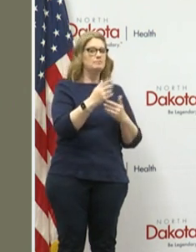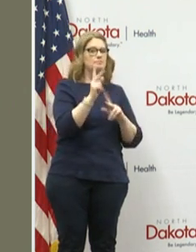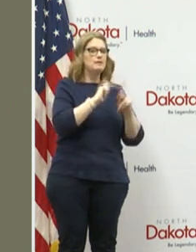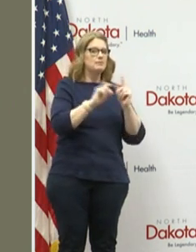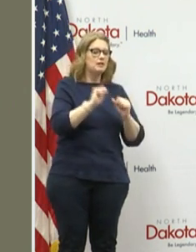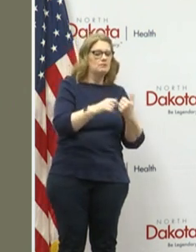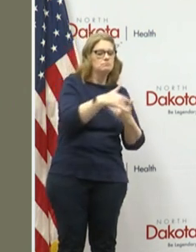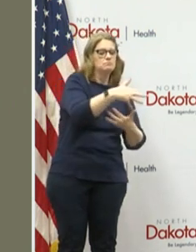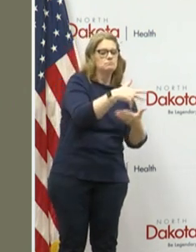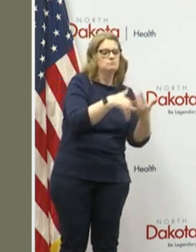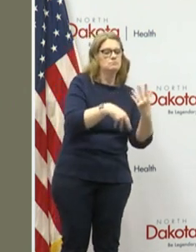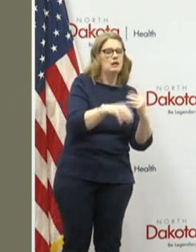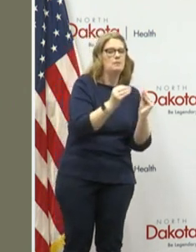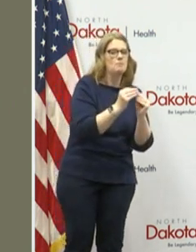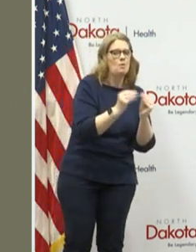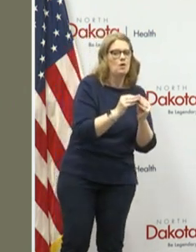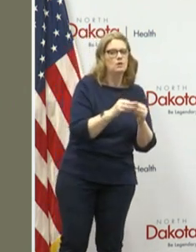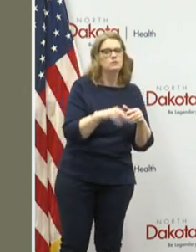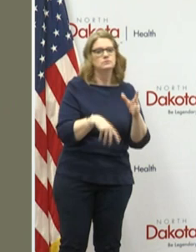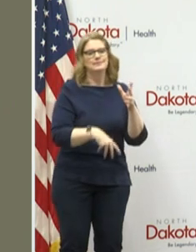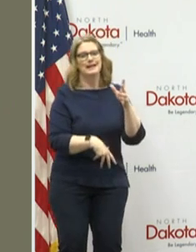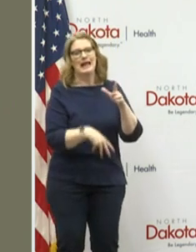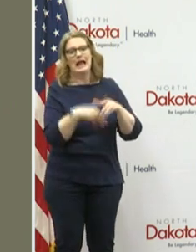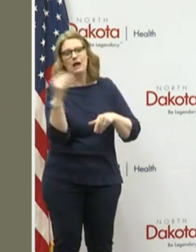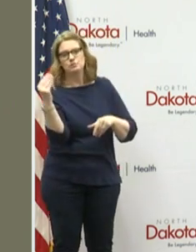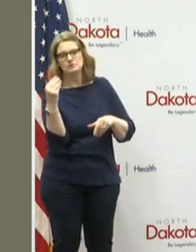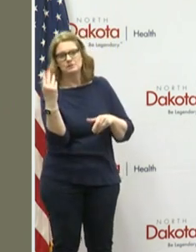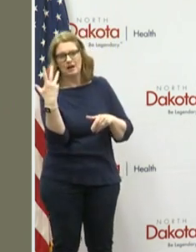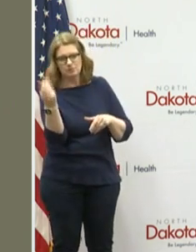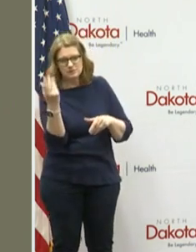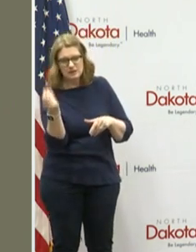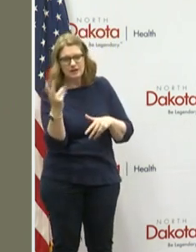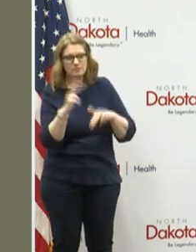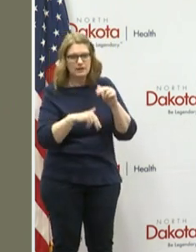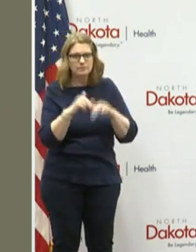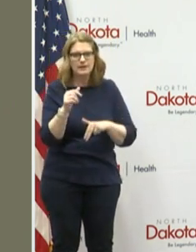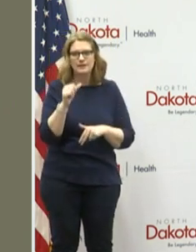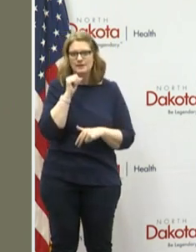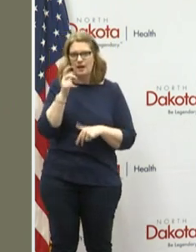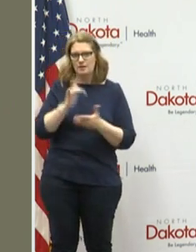INSTANCE, AREAS LIKE COMMUNAL DINING AND GROUP ACTIVITIES AND